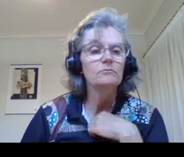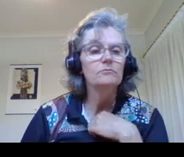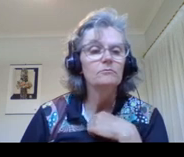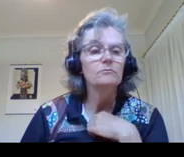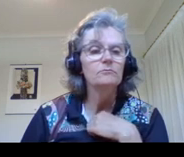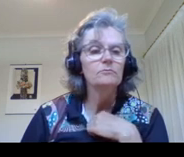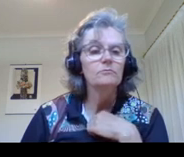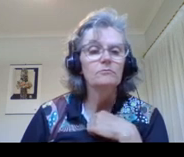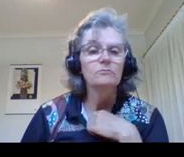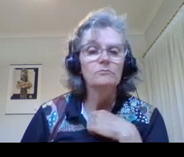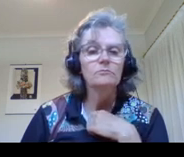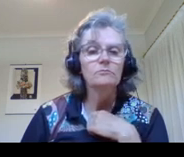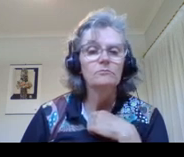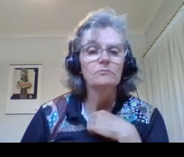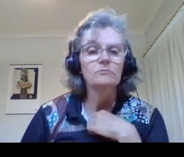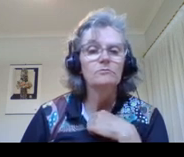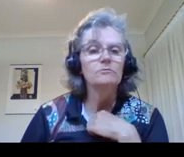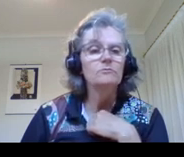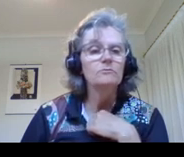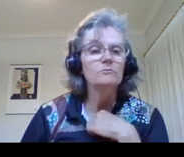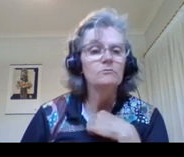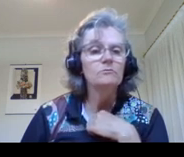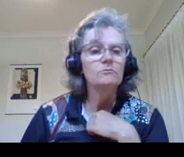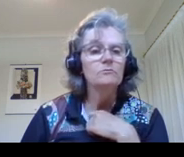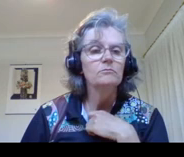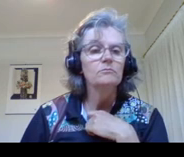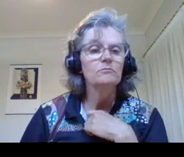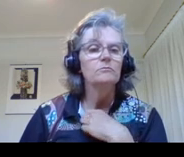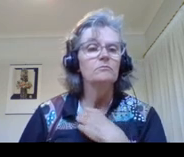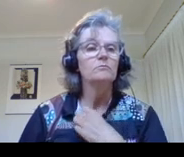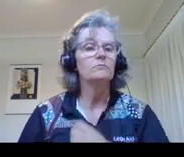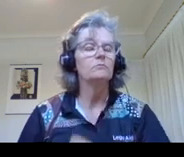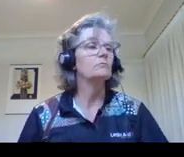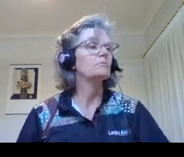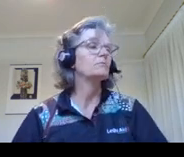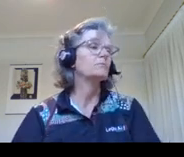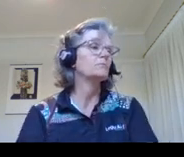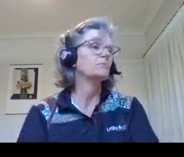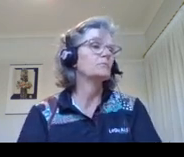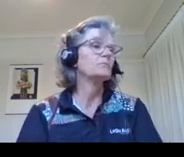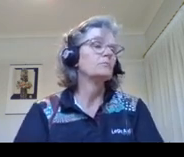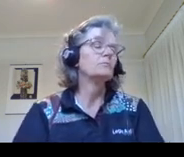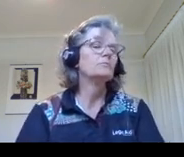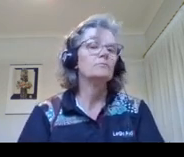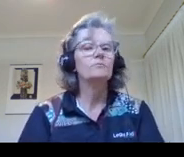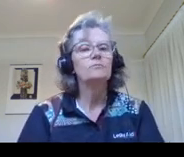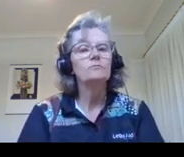to confirm who you are Medicare is one that's often used driver license residential address